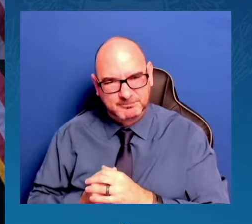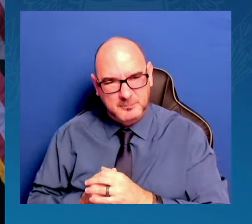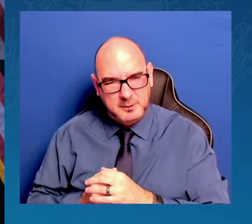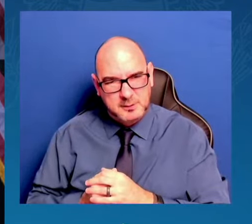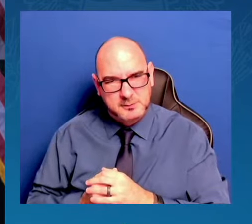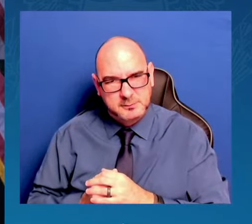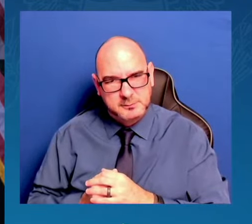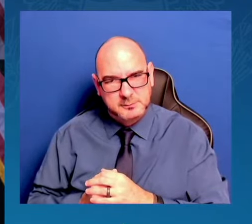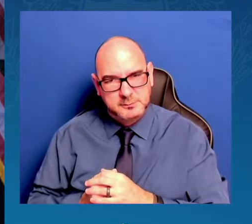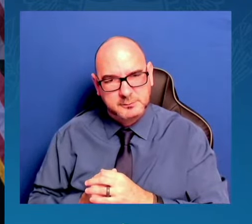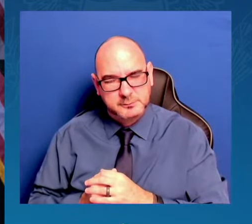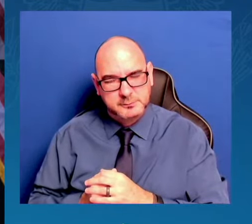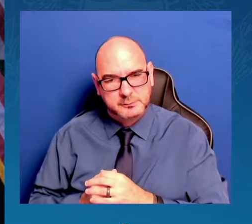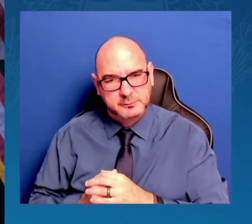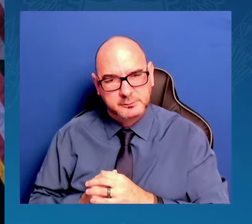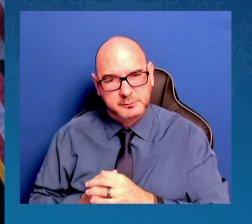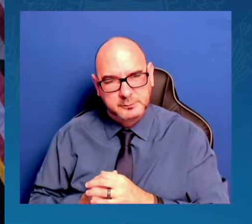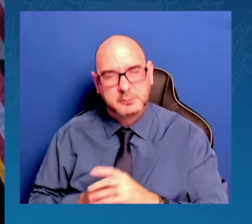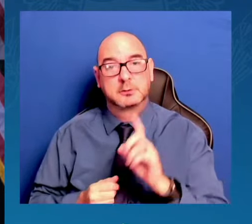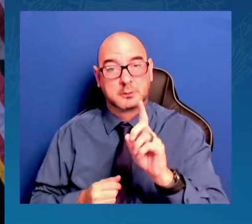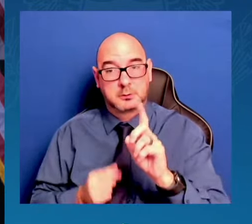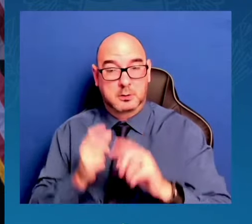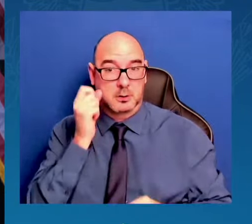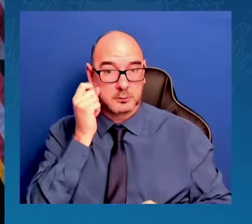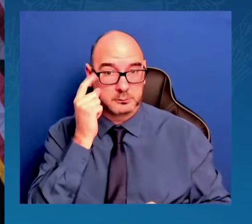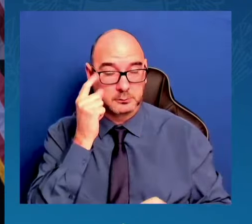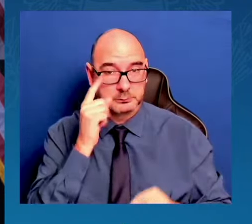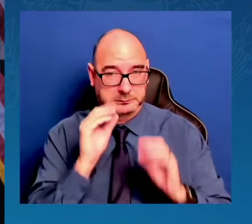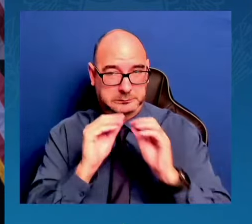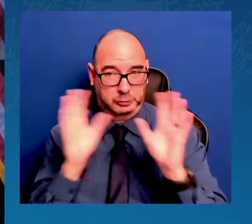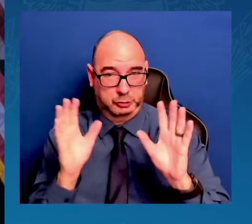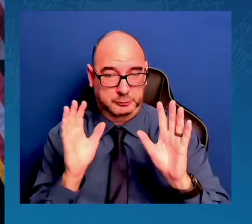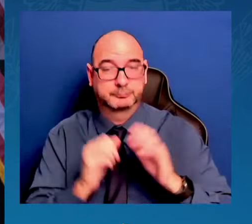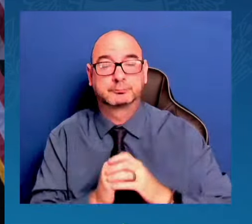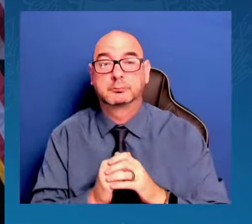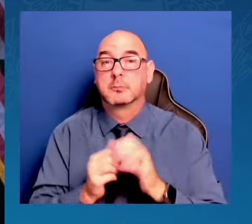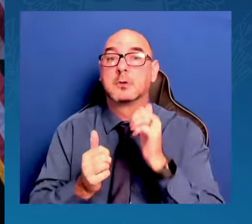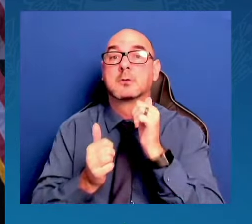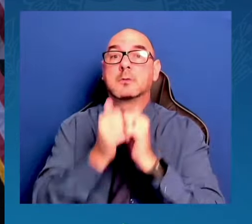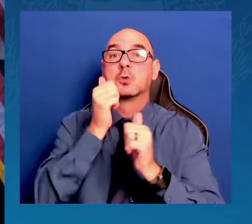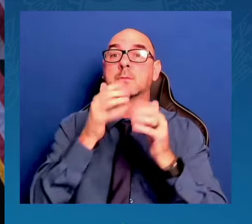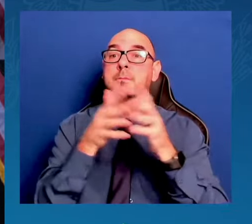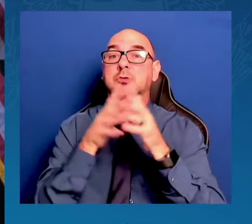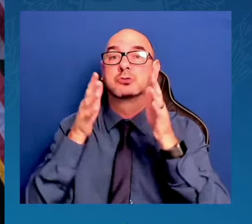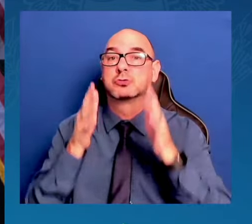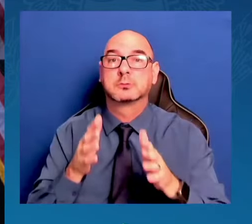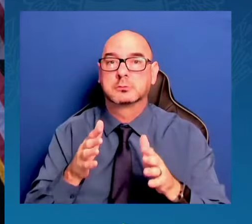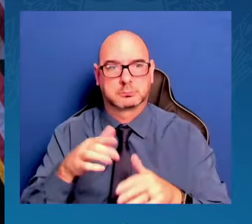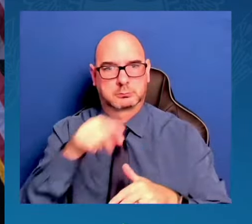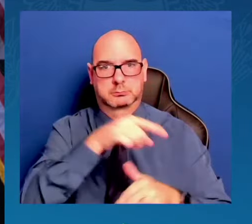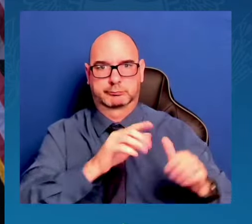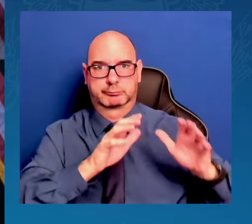Understand clearly, the majority of Americans -- the majority of Americans oppose these attacks.